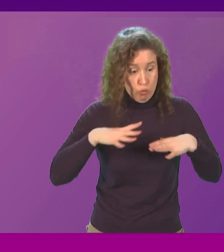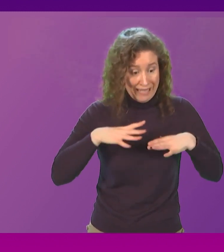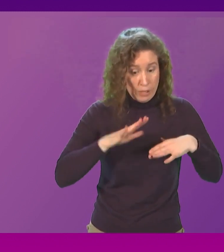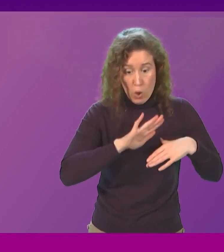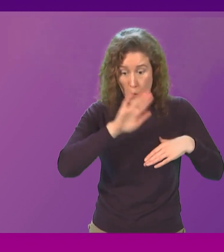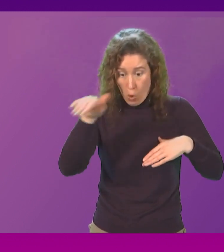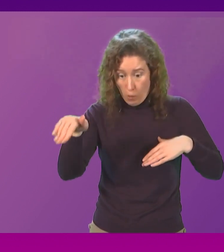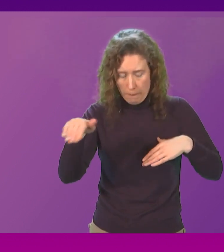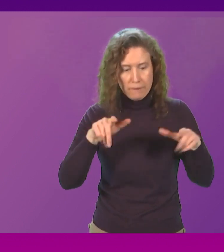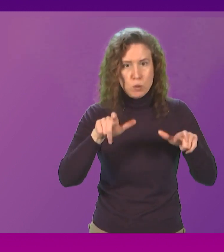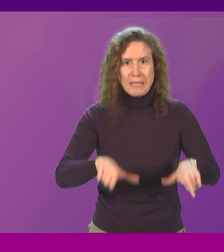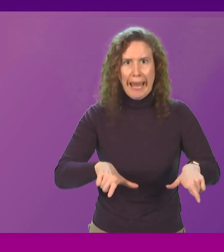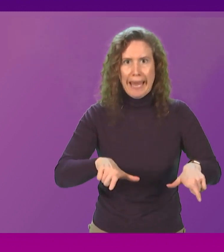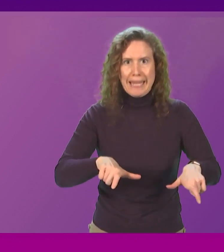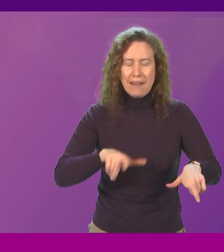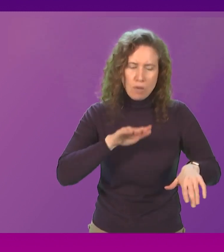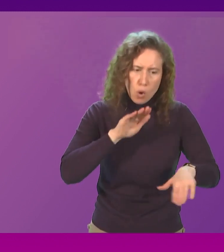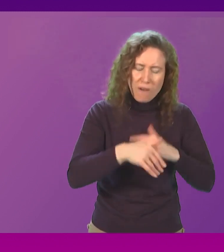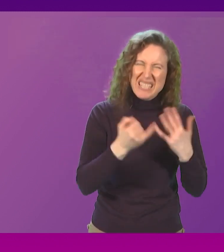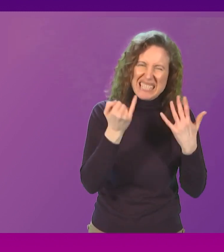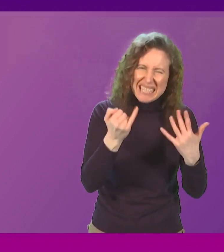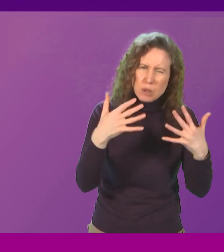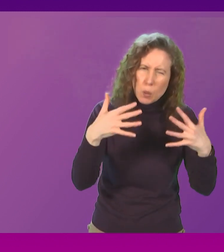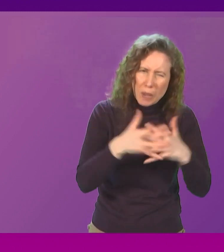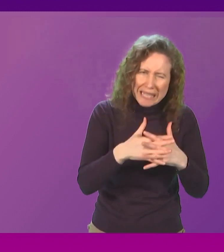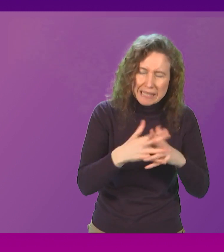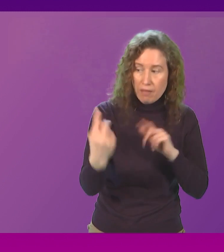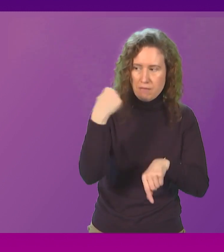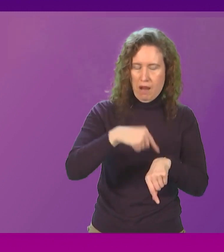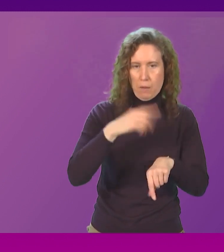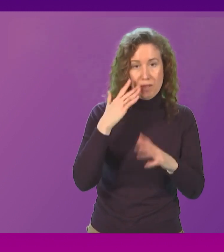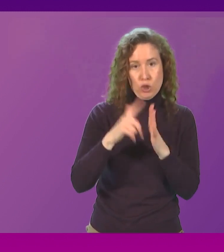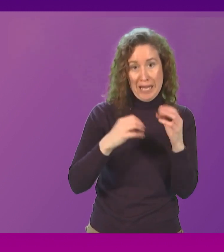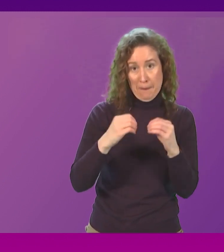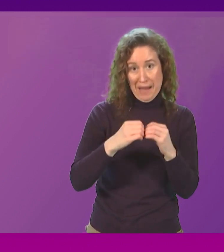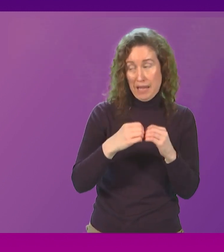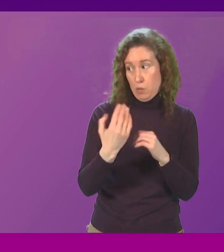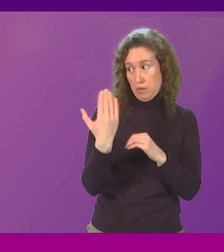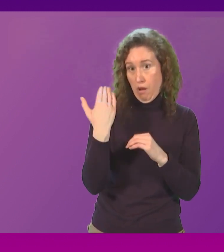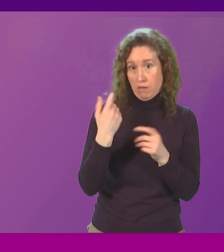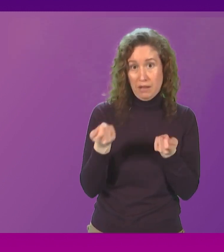being delayed for more than six weeks when Jackie Baillie was last in Government.